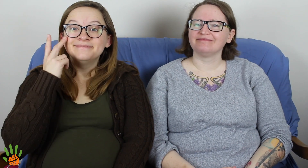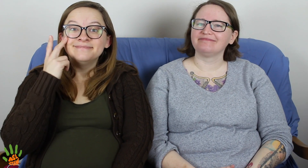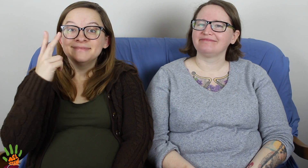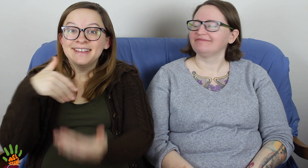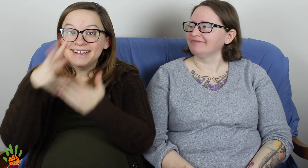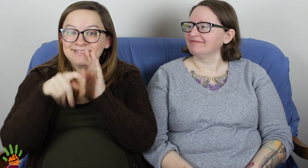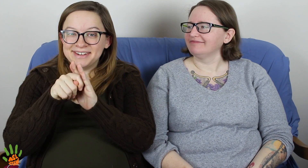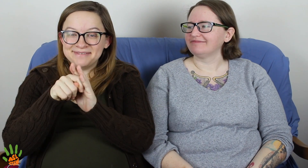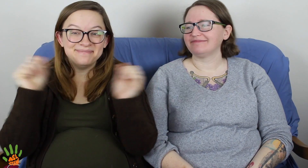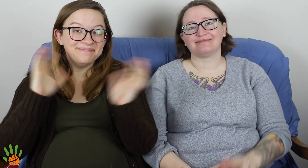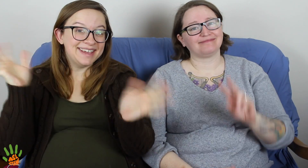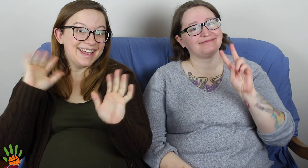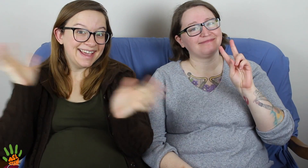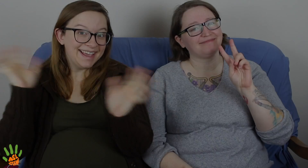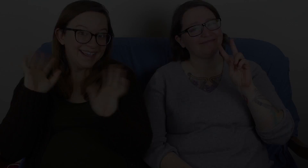See you in the next video. Bye!